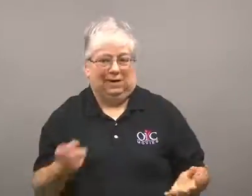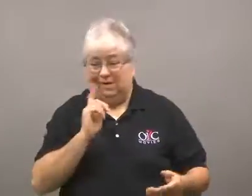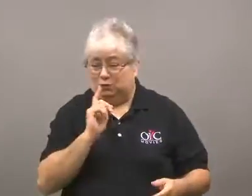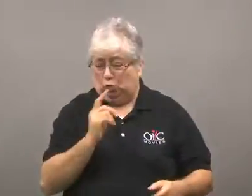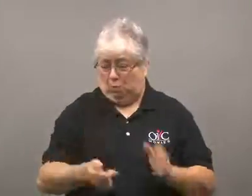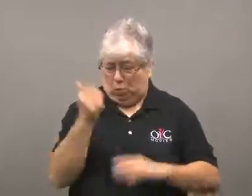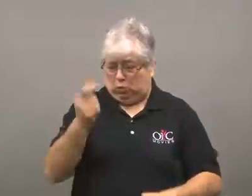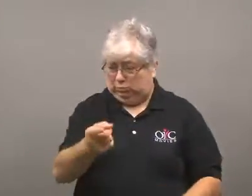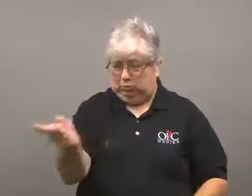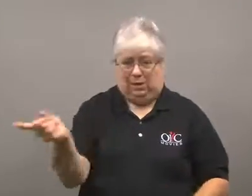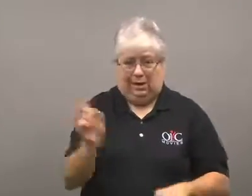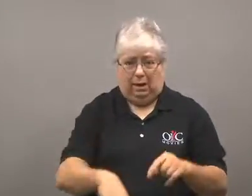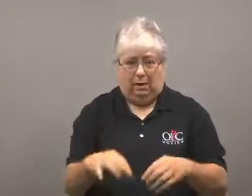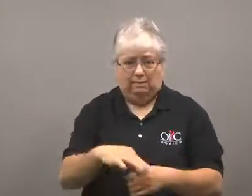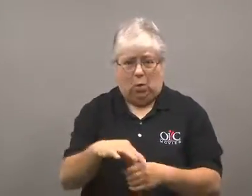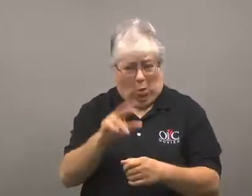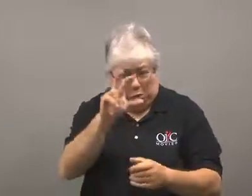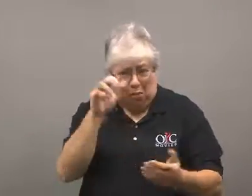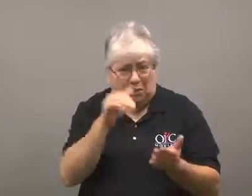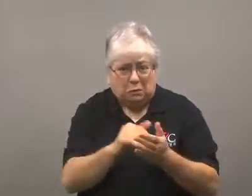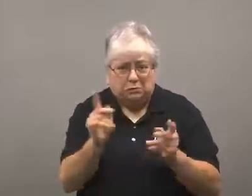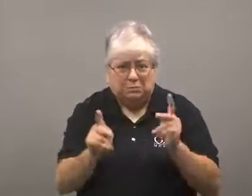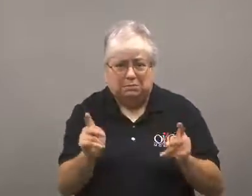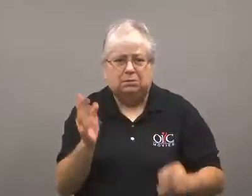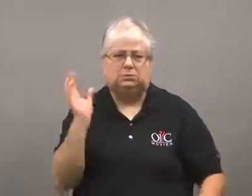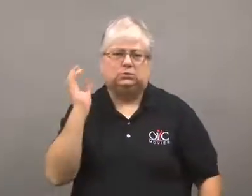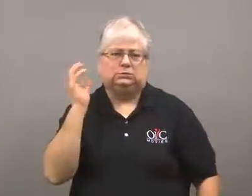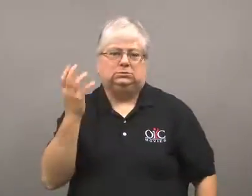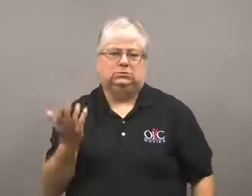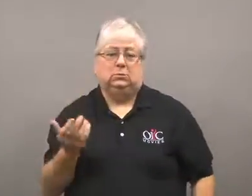It would be ridiculous to tell most of these 300,000 people they can't vote.